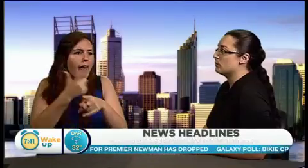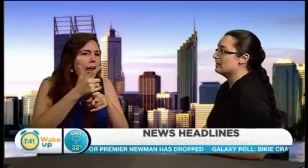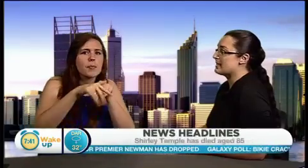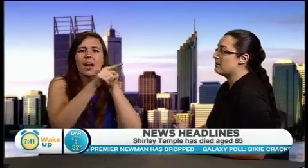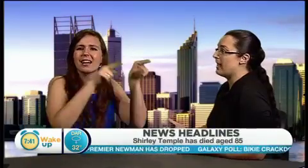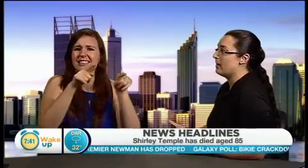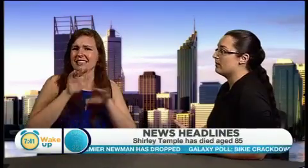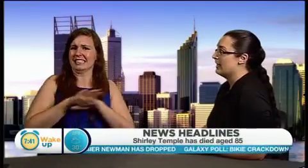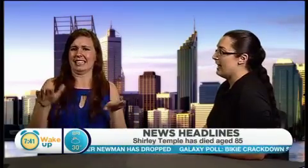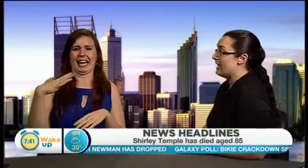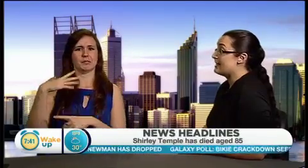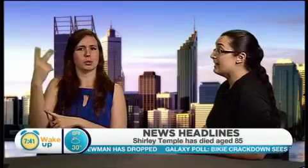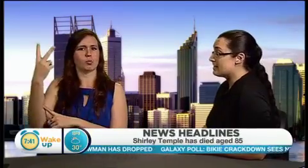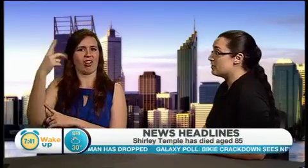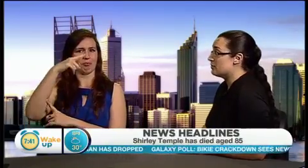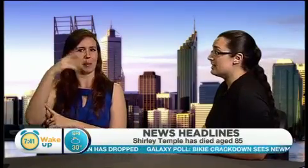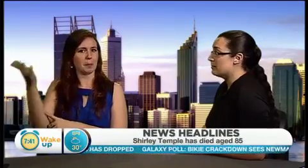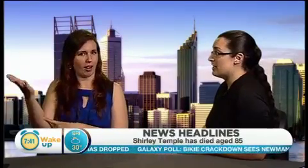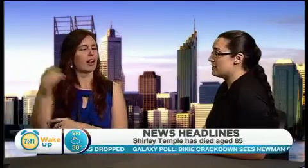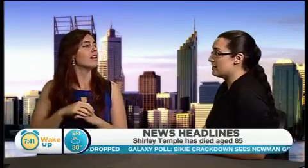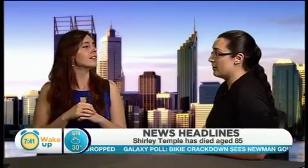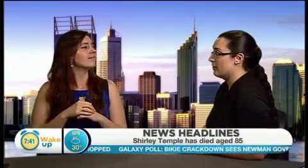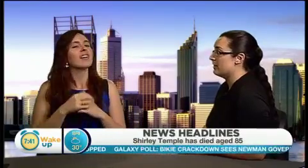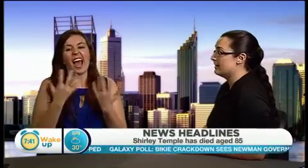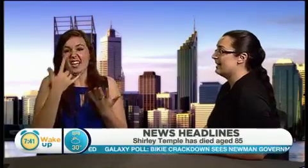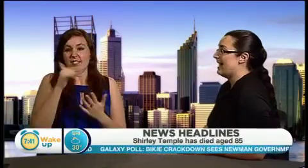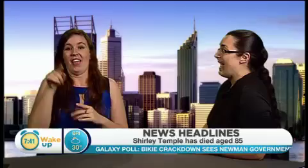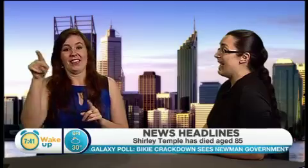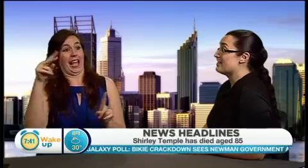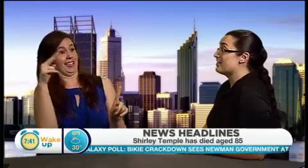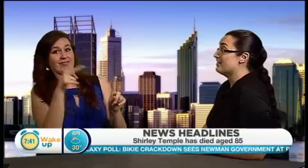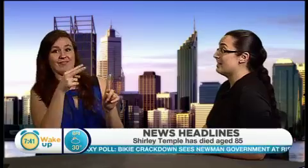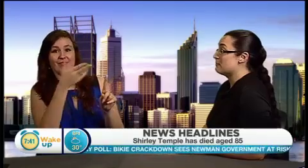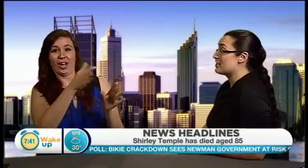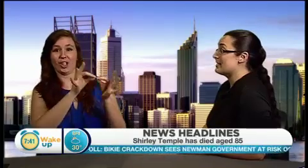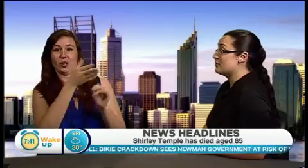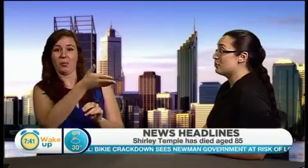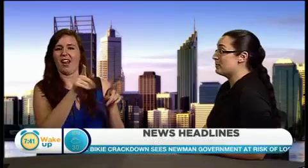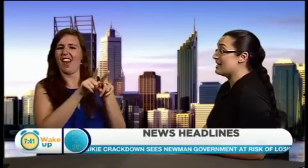will somehow taint the jury deliberations that are occurring. So unfortunately the interpreter